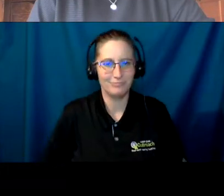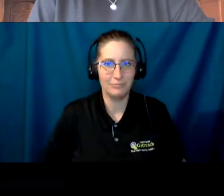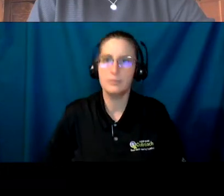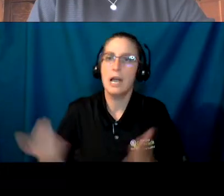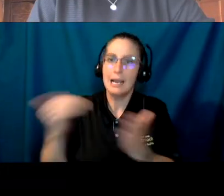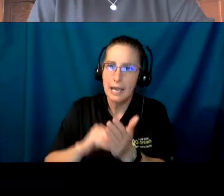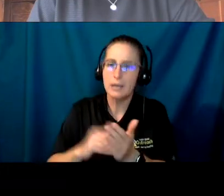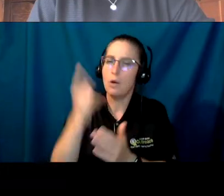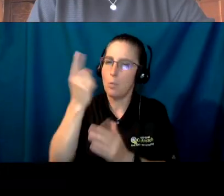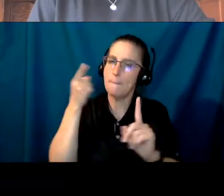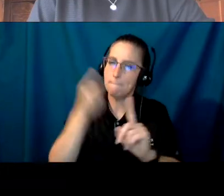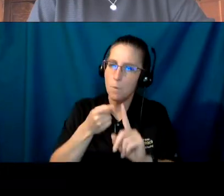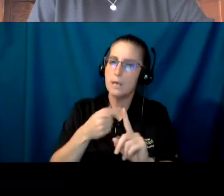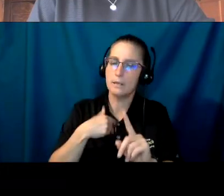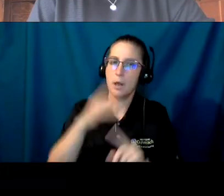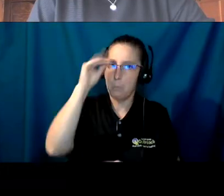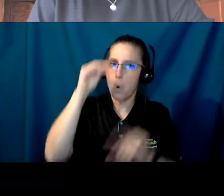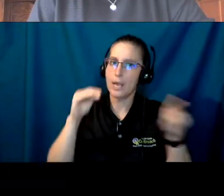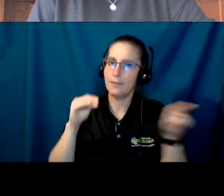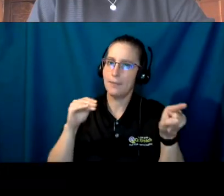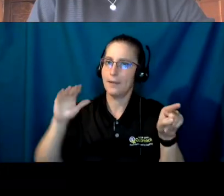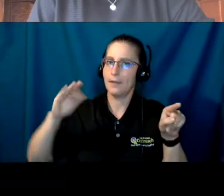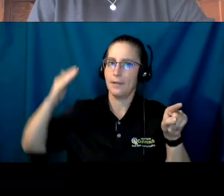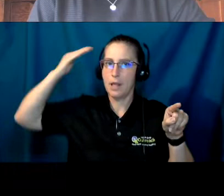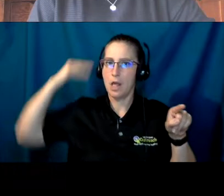one point in it you will see the boy in the green shirt with the long hair say “Let